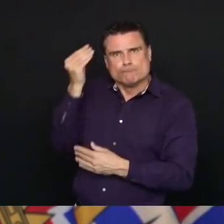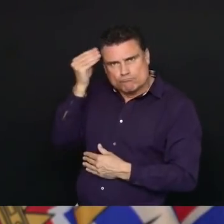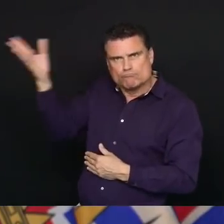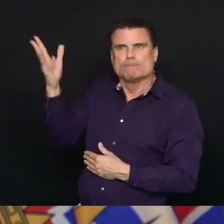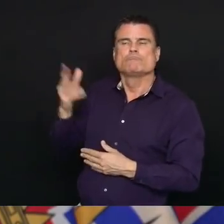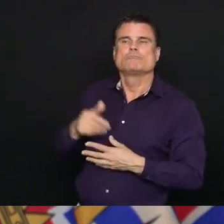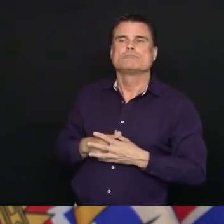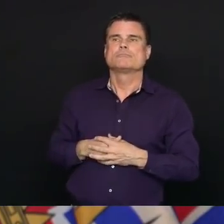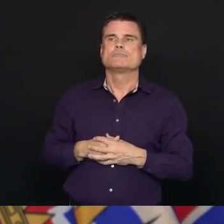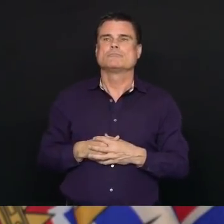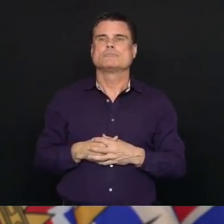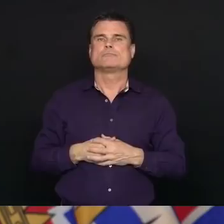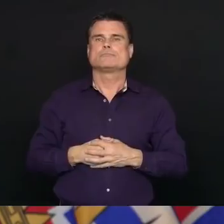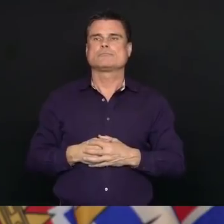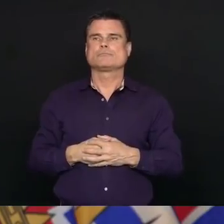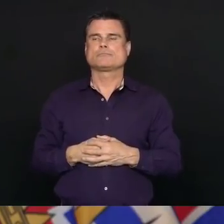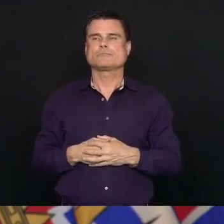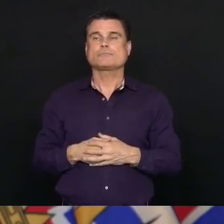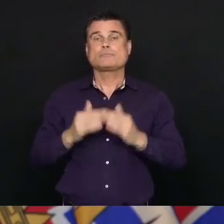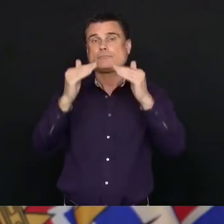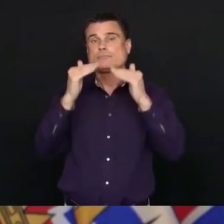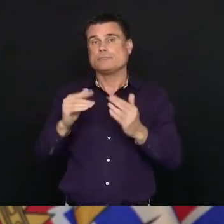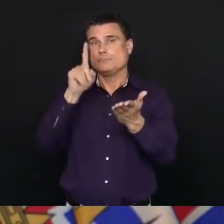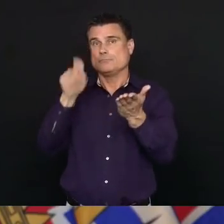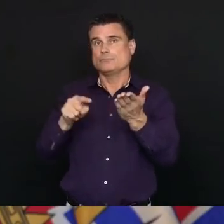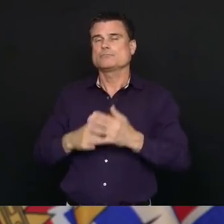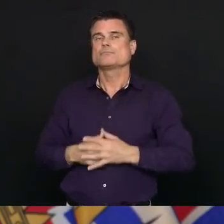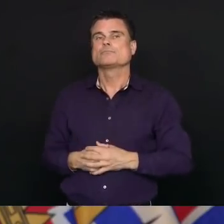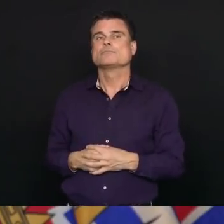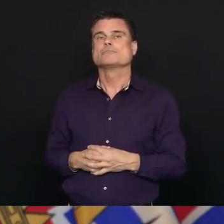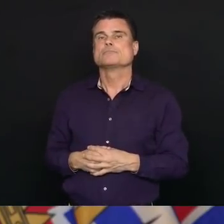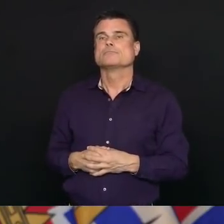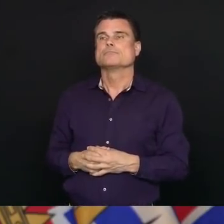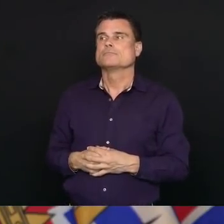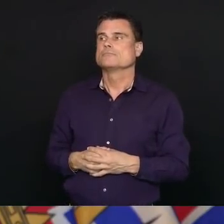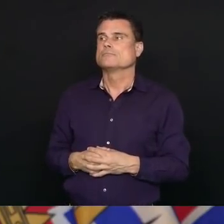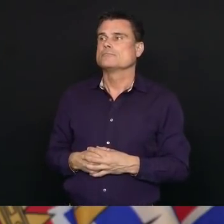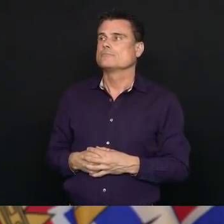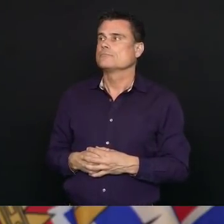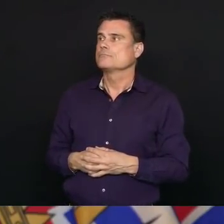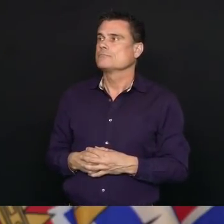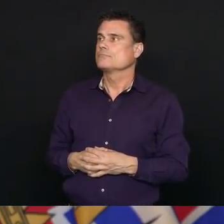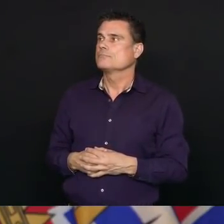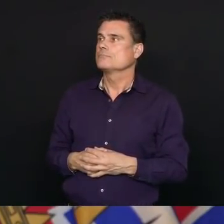And we continue to need to do that. Next question from global news. To Doctor Henry or minister.